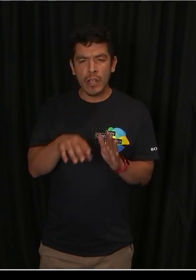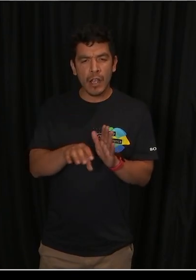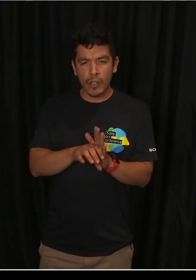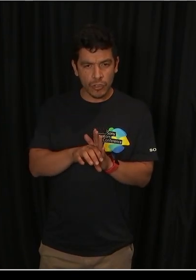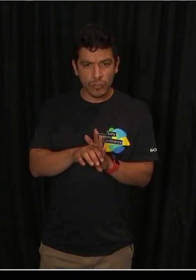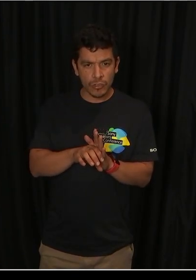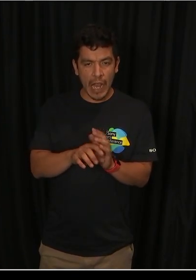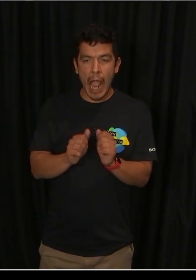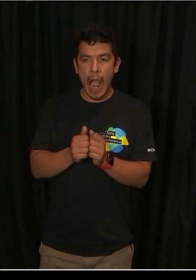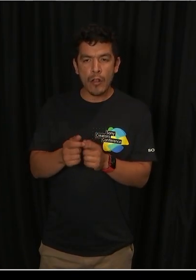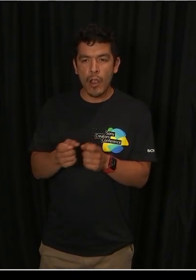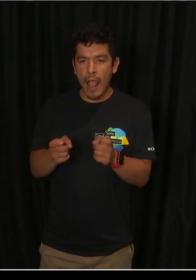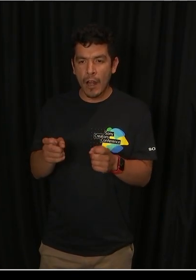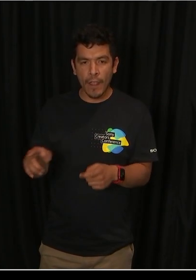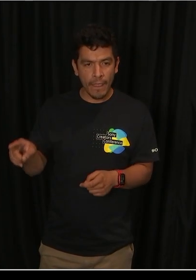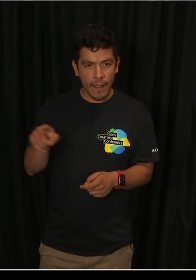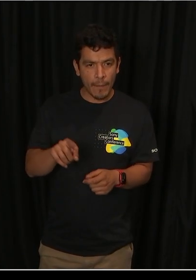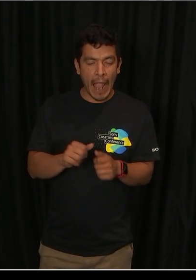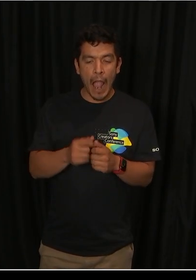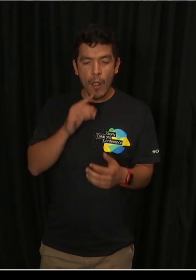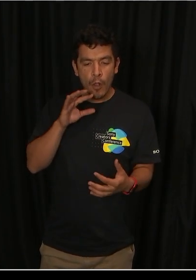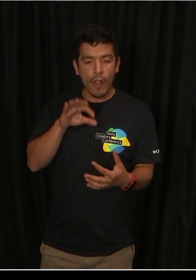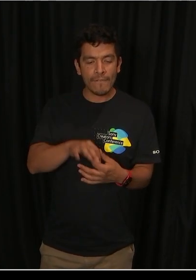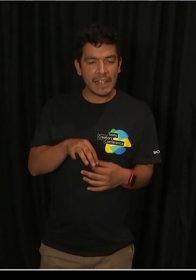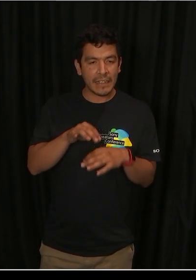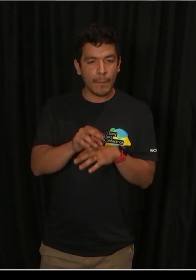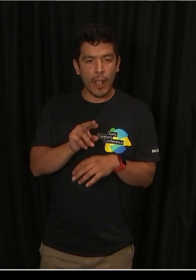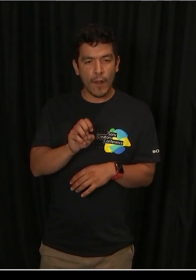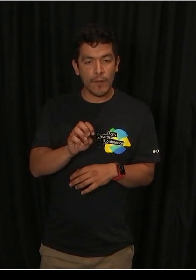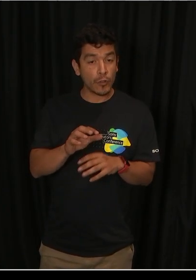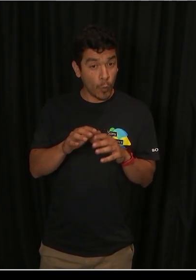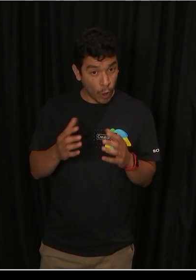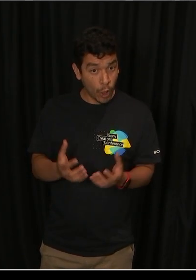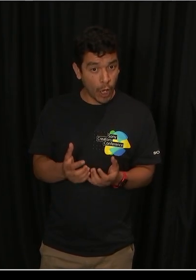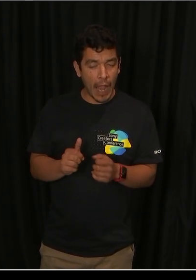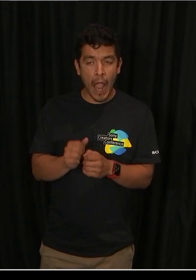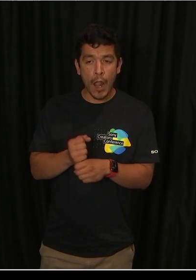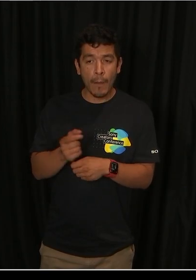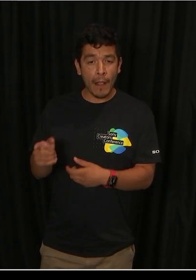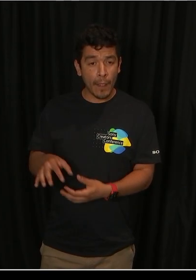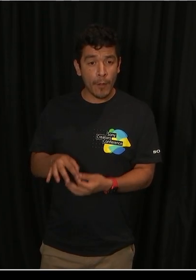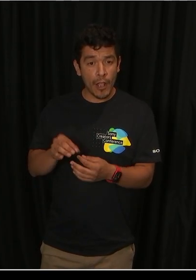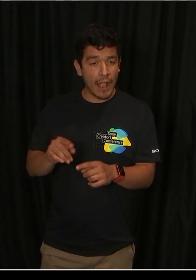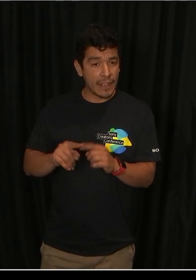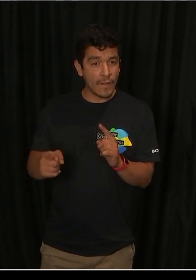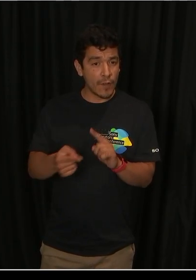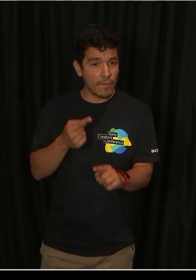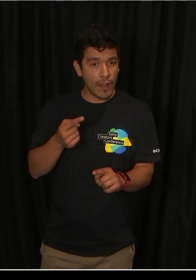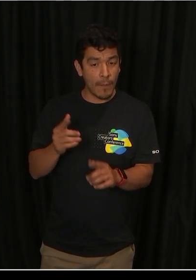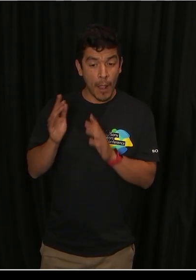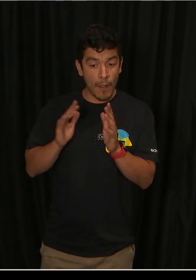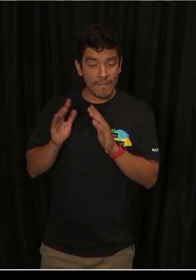how to handle them, how they'll fit into the Spider-Verse world, how to make them unique and different from the previously established characters,